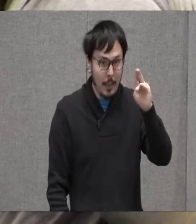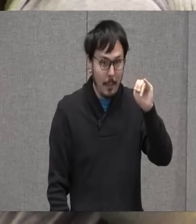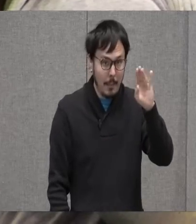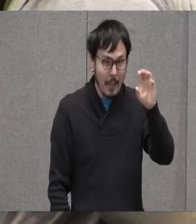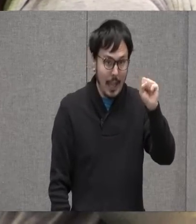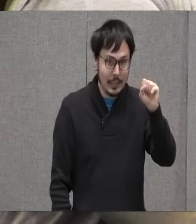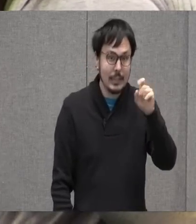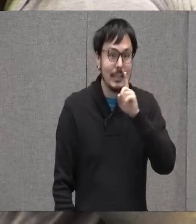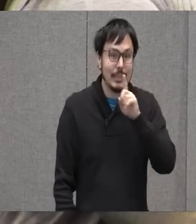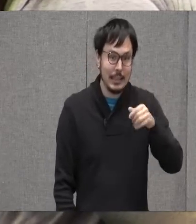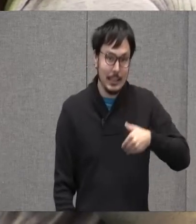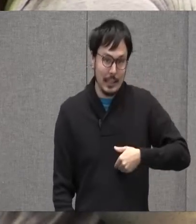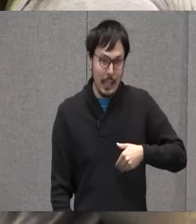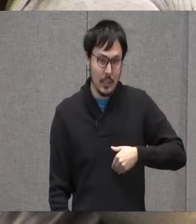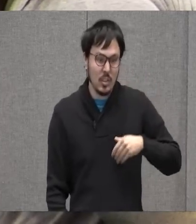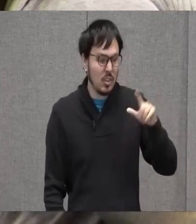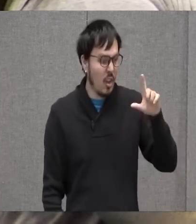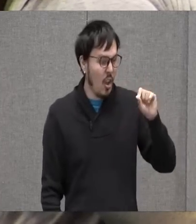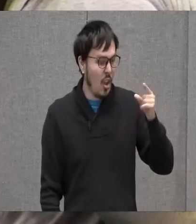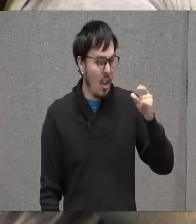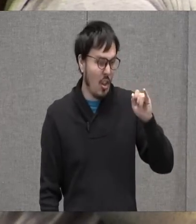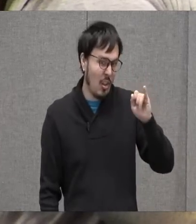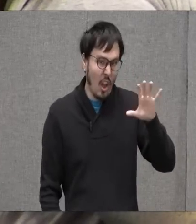Let loose in the field of imagination.